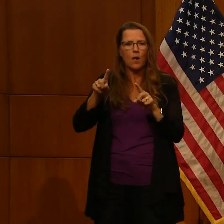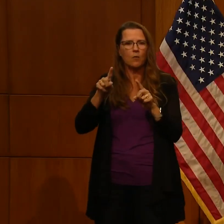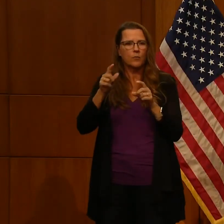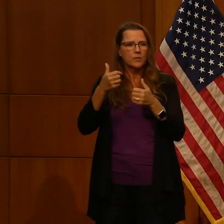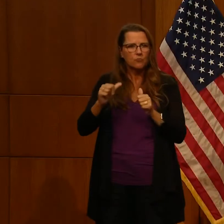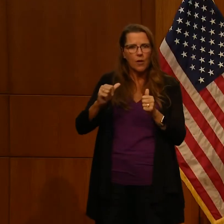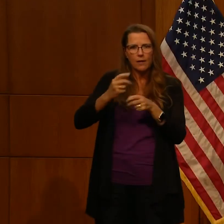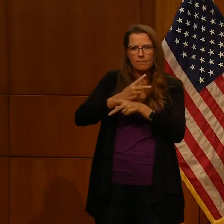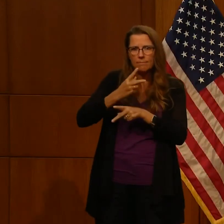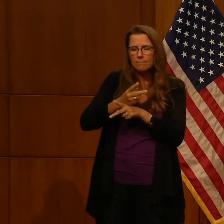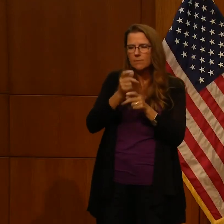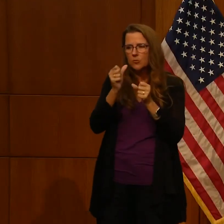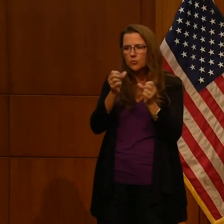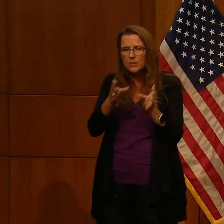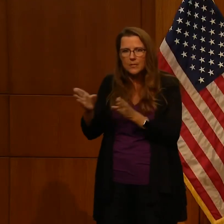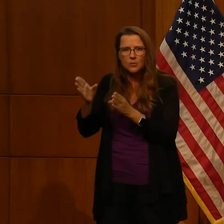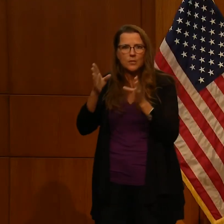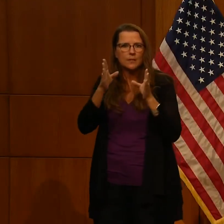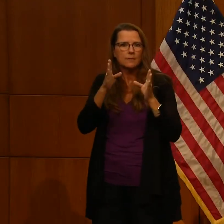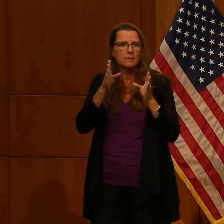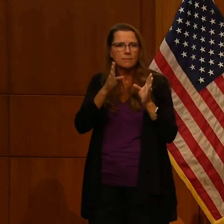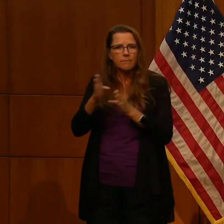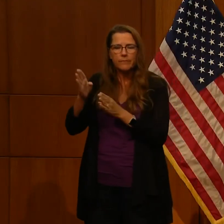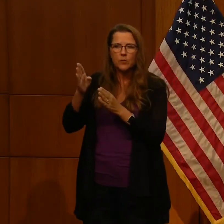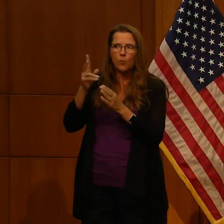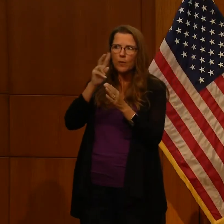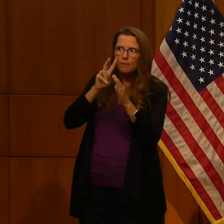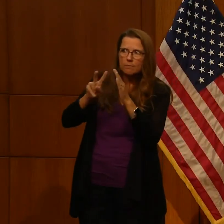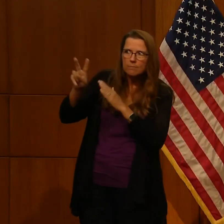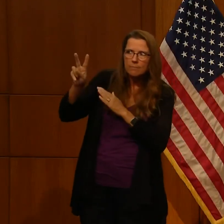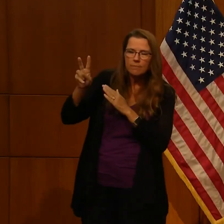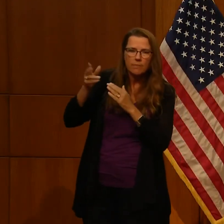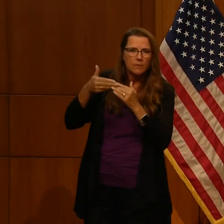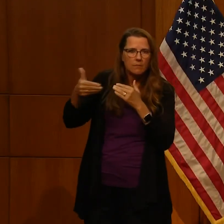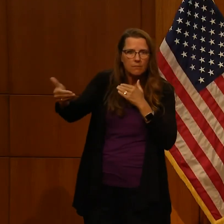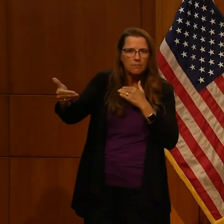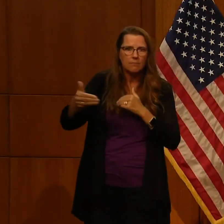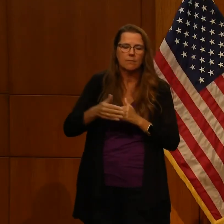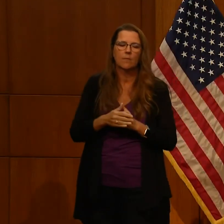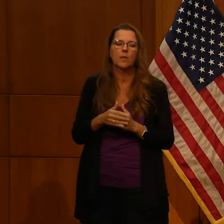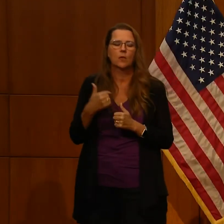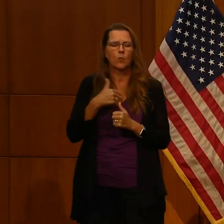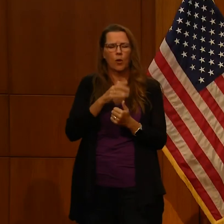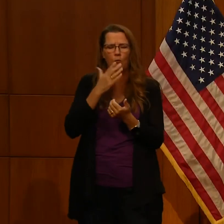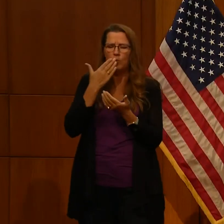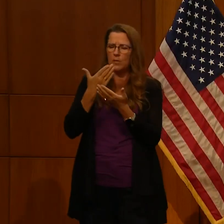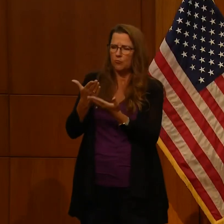CRITICALLY IMPORTANT AS WE CONDUCT STRATEGIC PLANNING AND